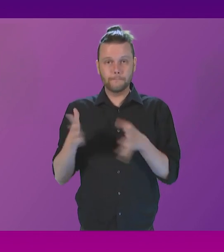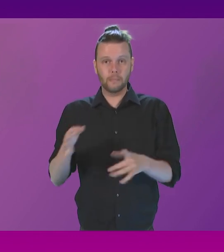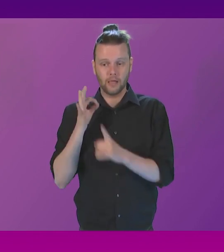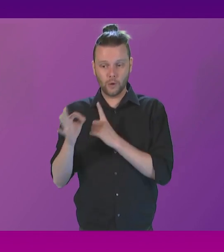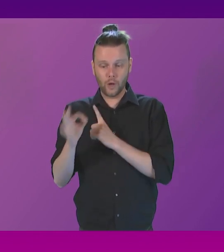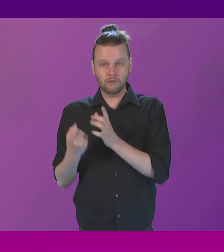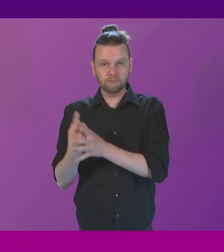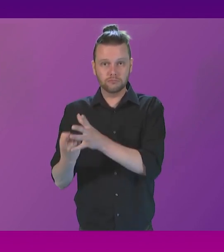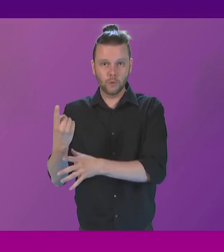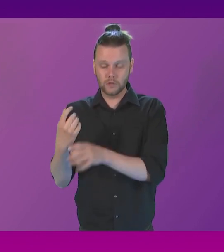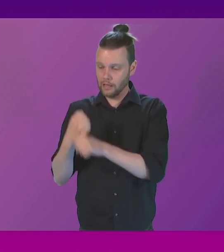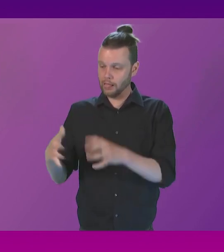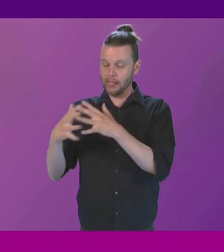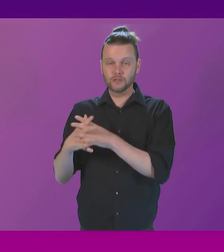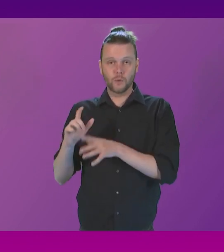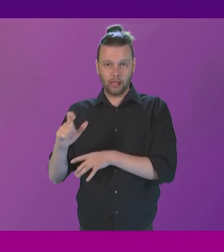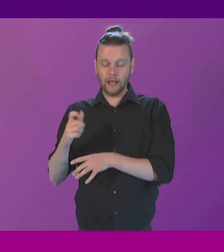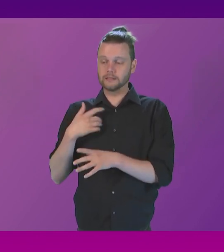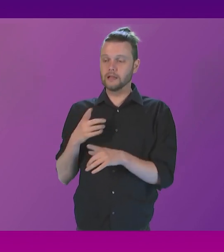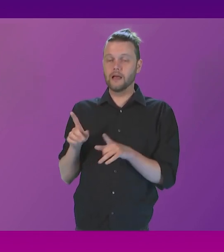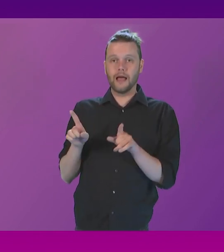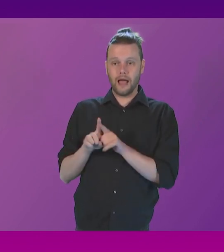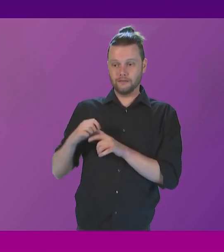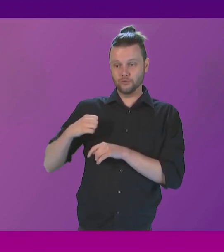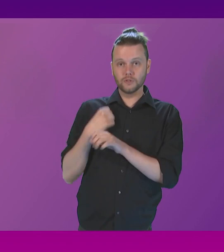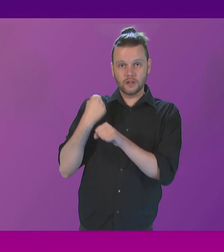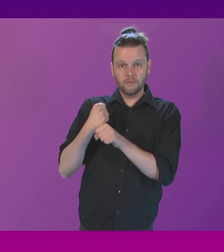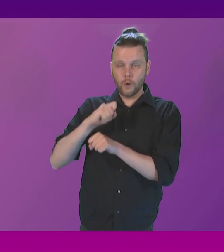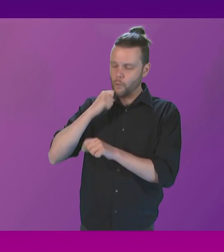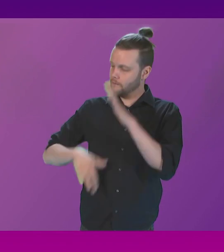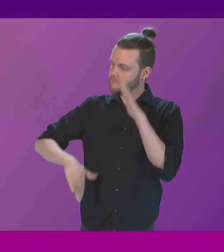which NHS Greater Glasgow and Clyde and the Scottish Government will co-operate with fully.